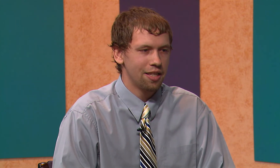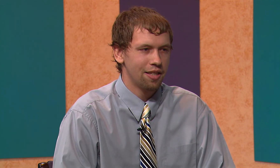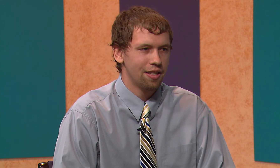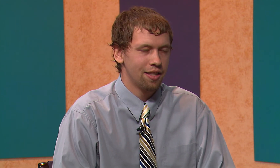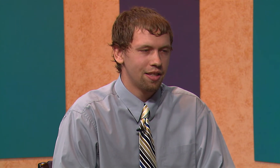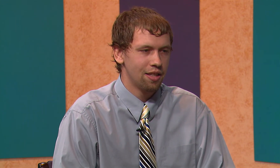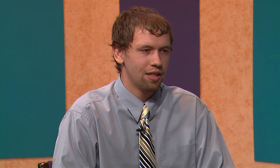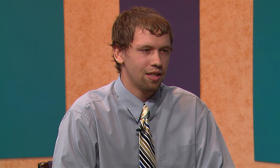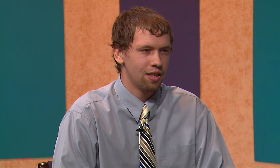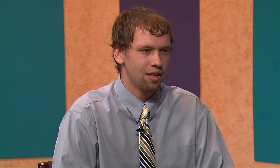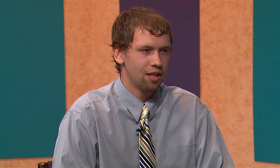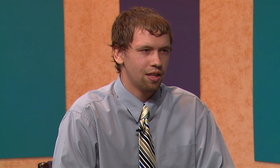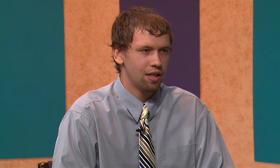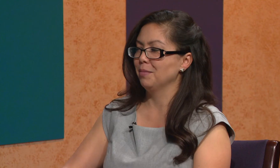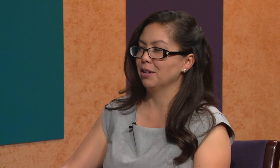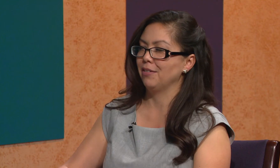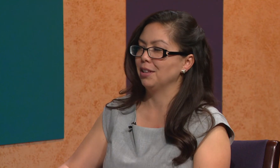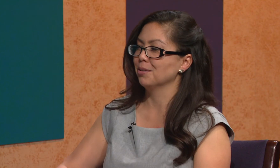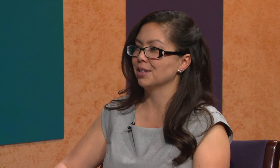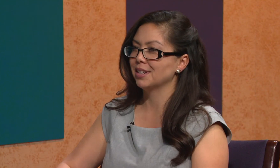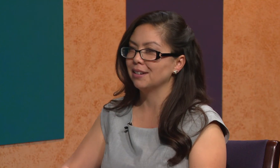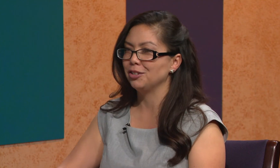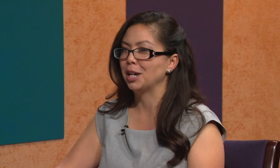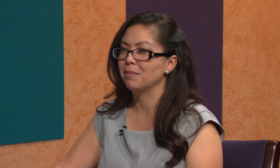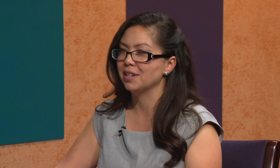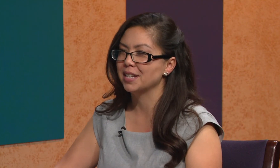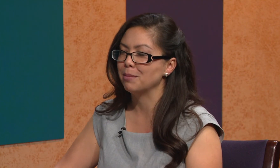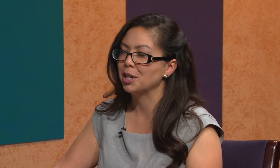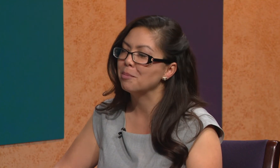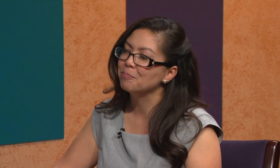(Tiana) Who are some of your followers on snapchat?